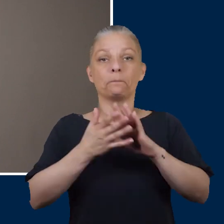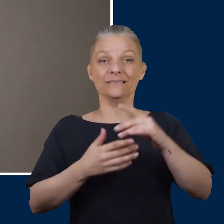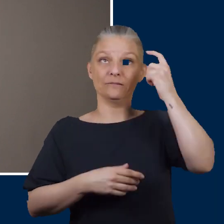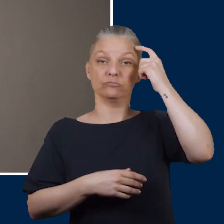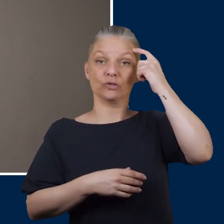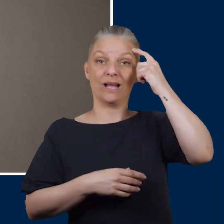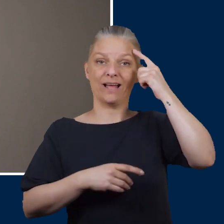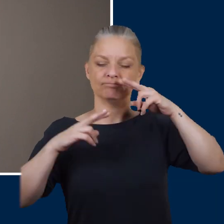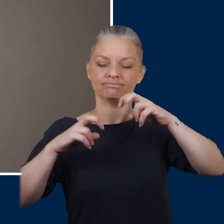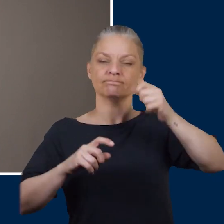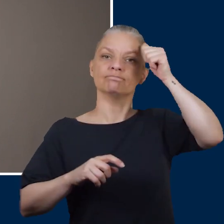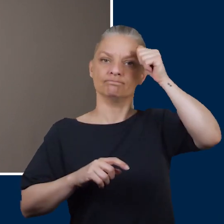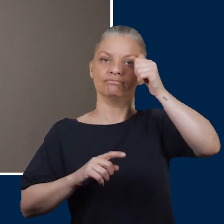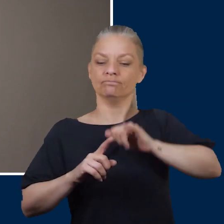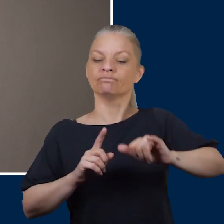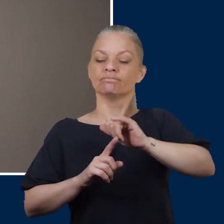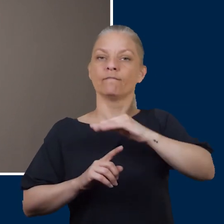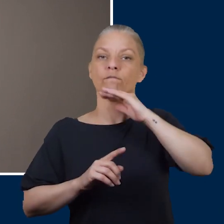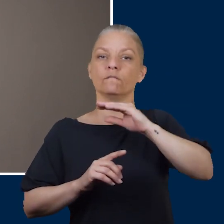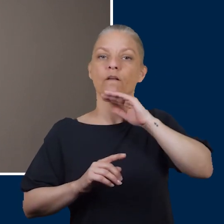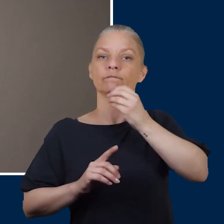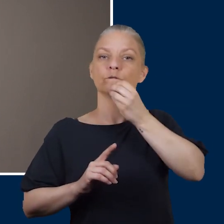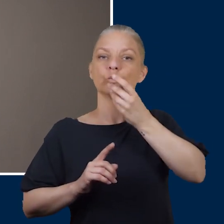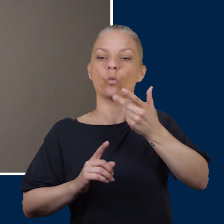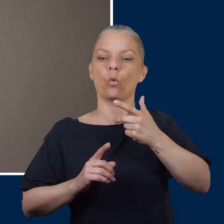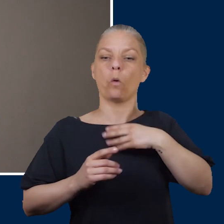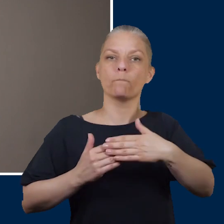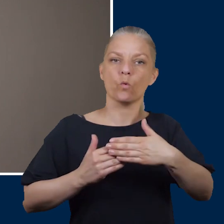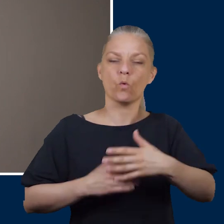as it can take a while for our brains to register that we have eaten enough food.